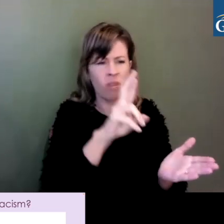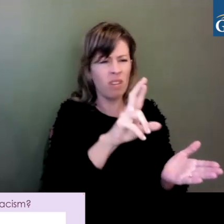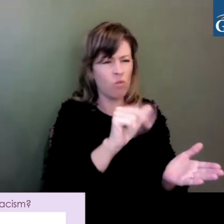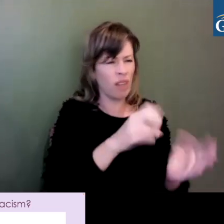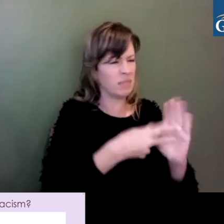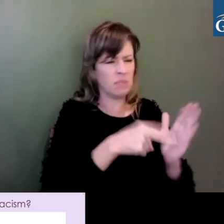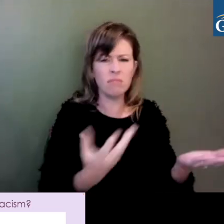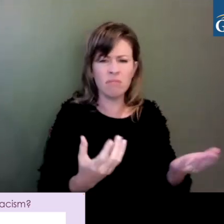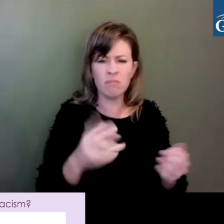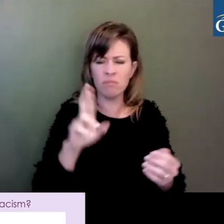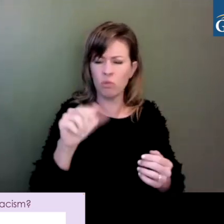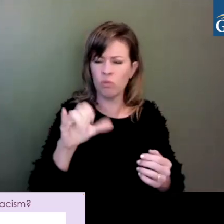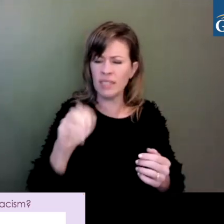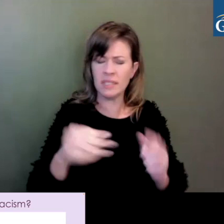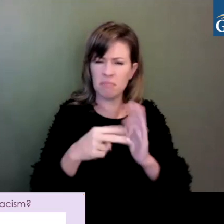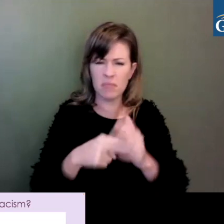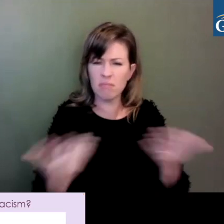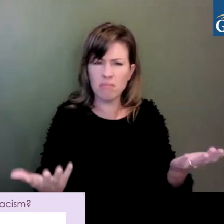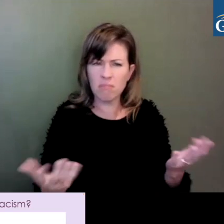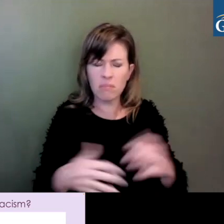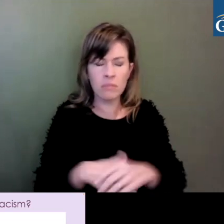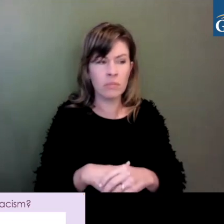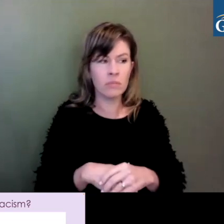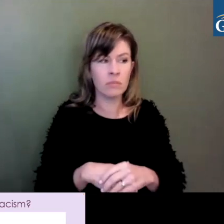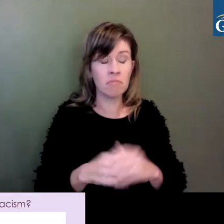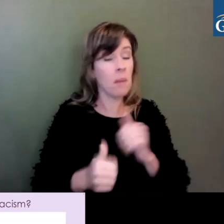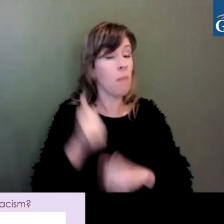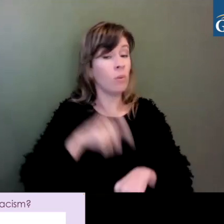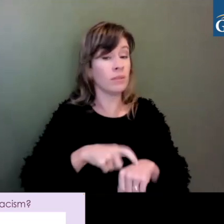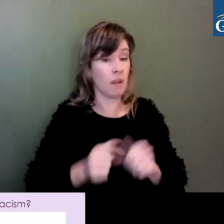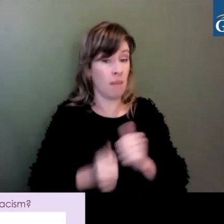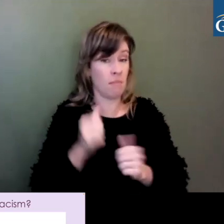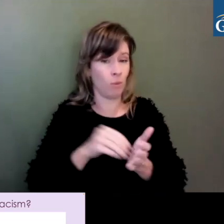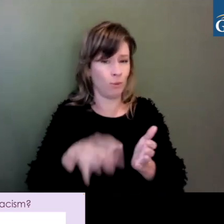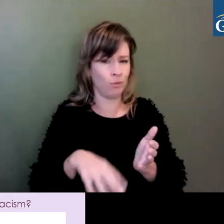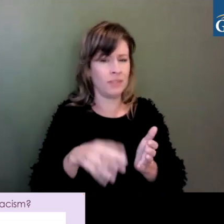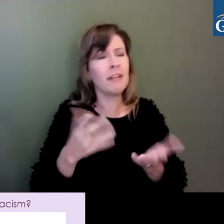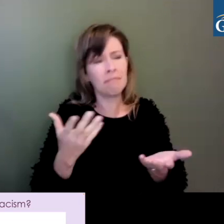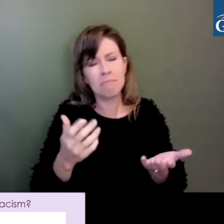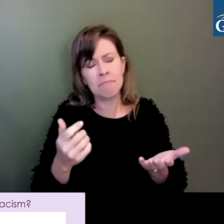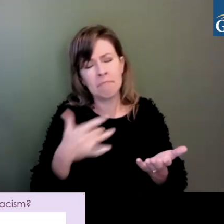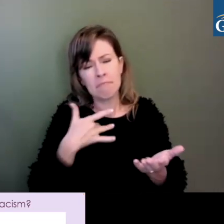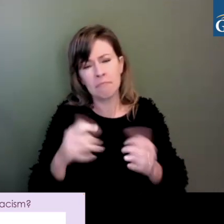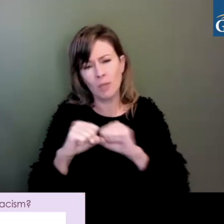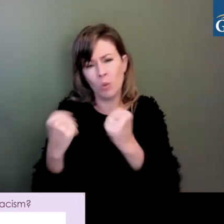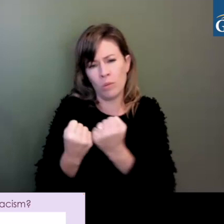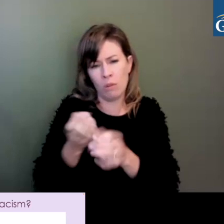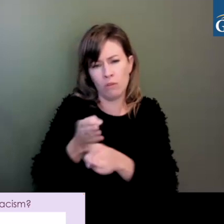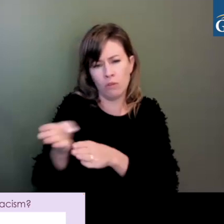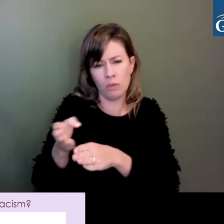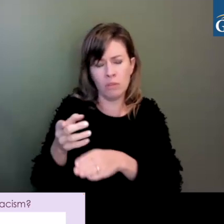many of the people in the class, these are also sociology classes, will say, well, race is a social